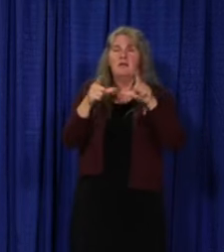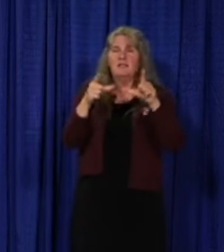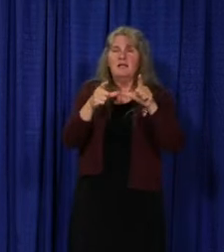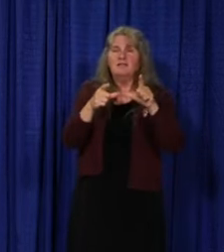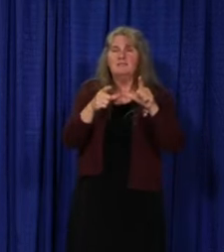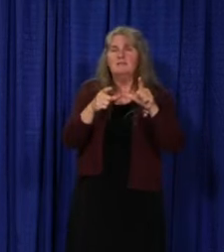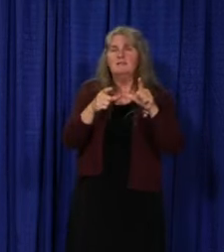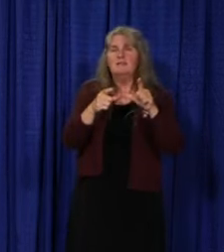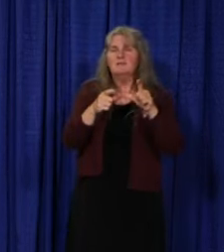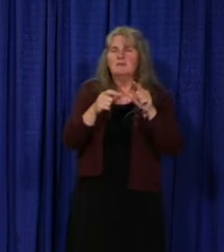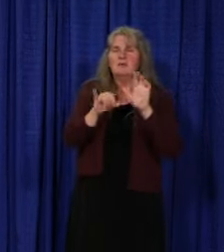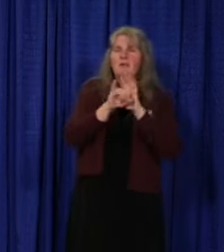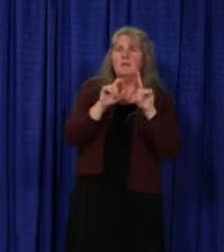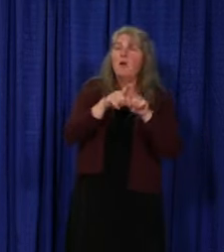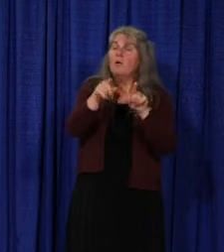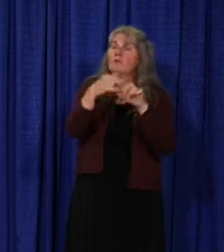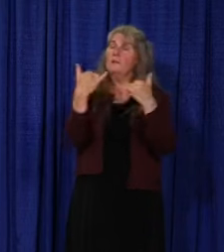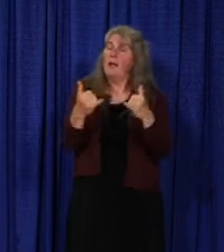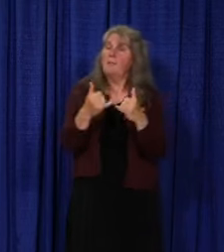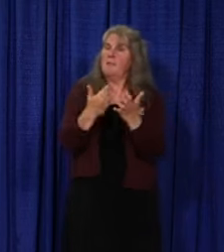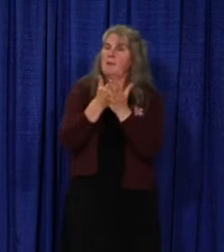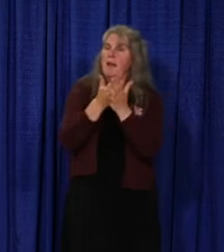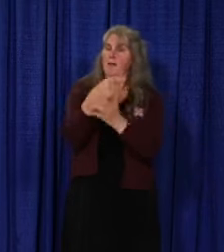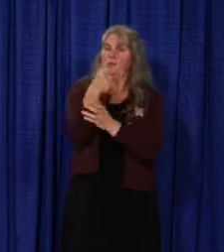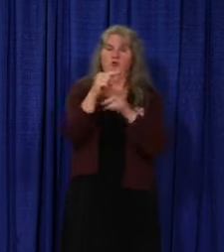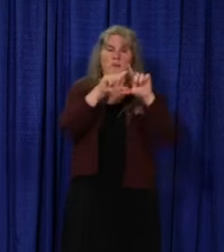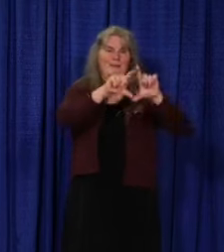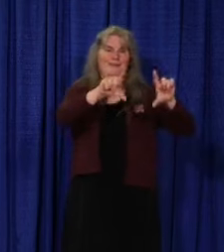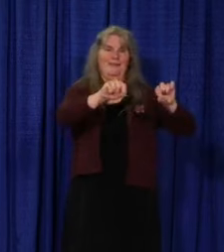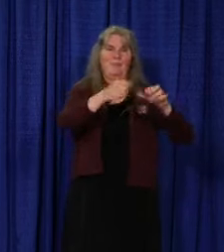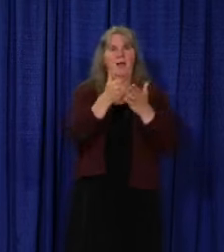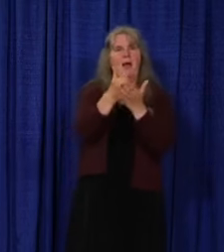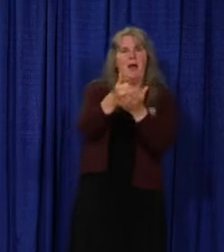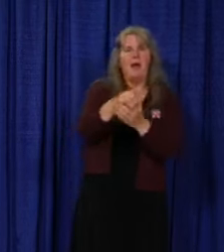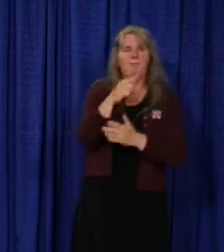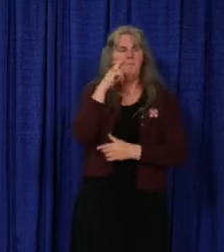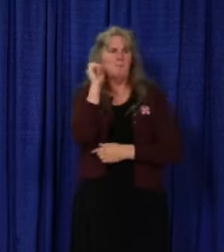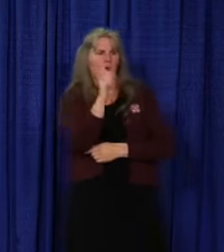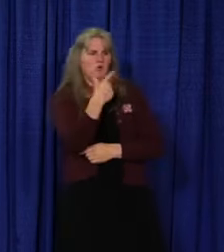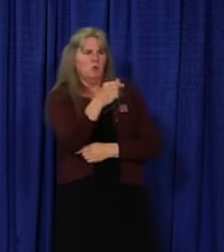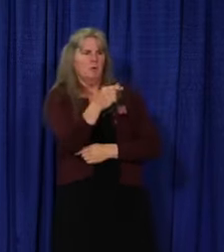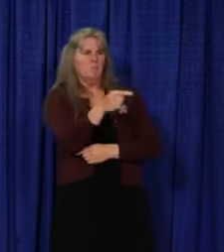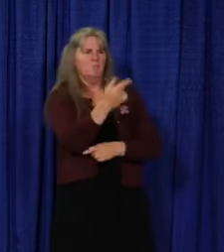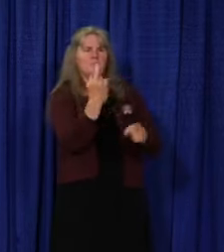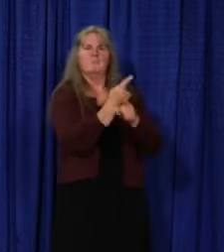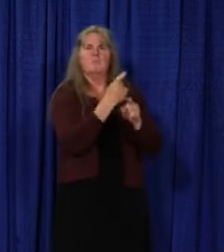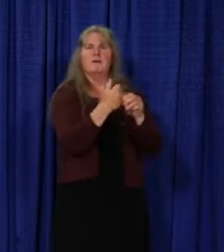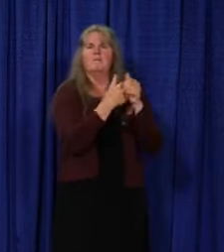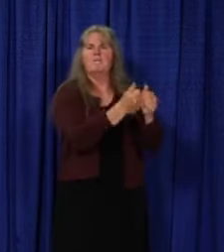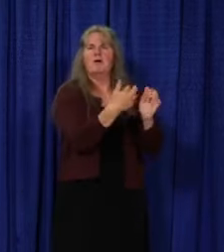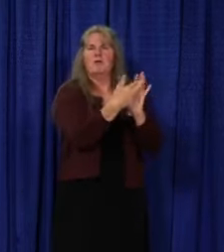bit. If you see them on a vehicle without out of territory plates, you know they have done the right things and they can be